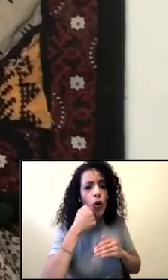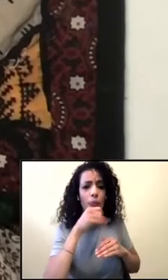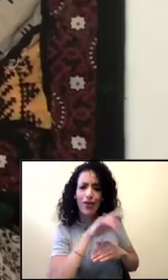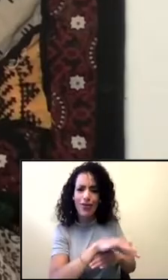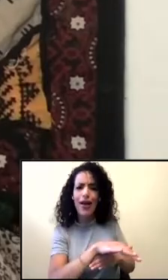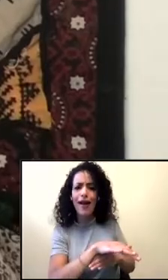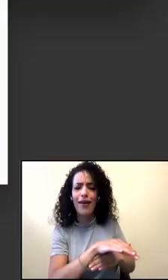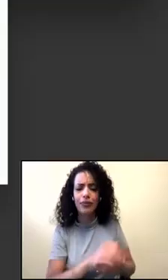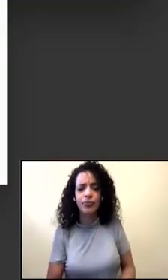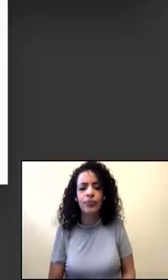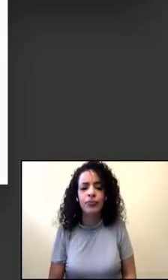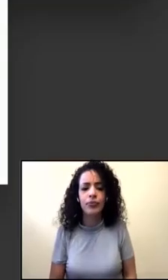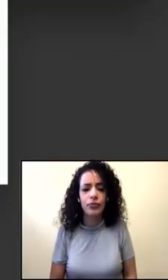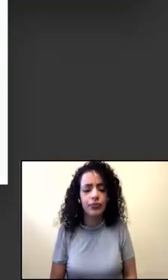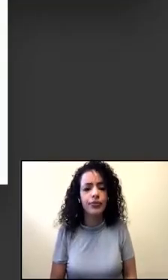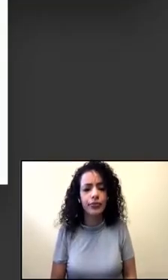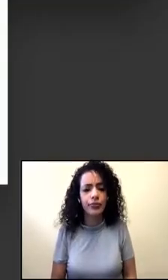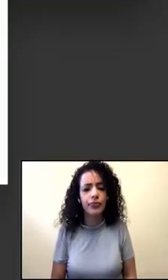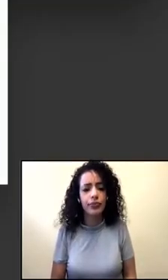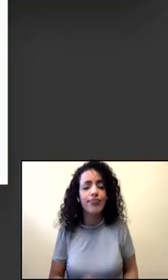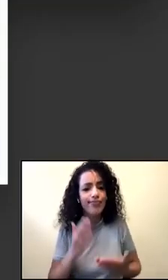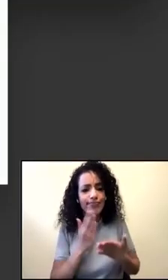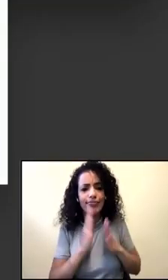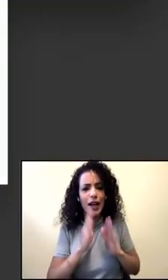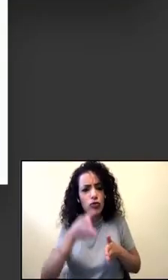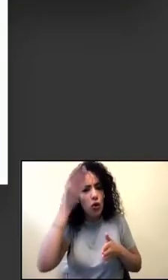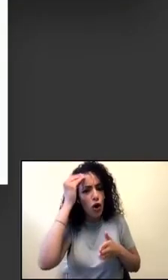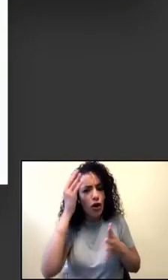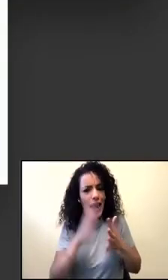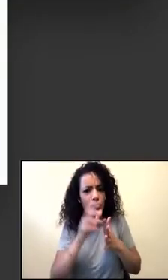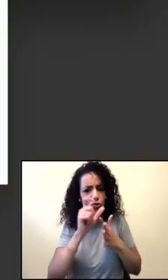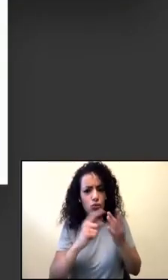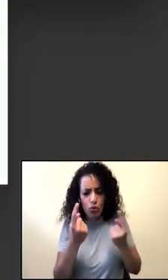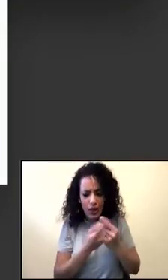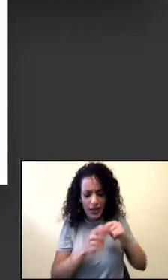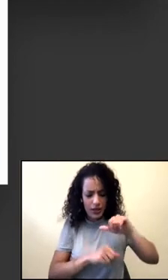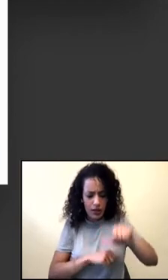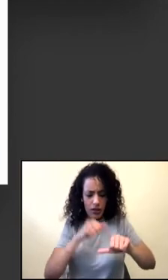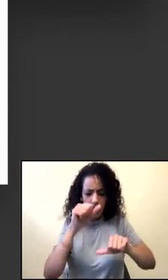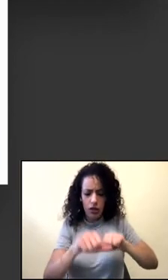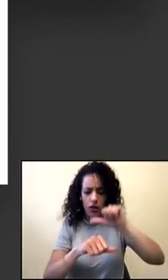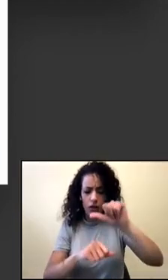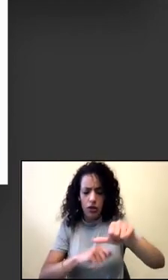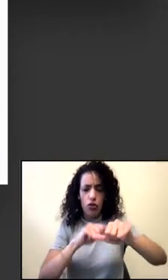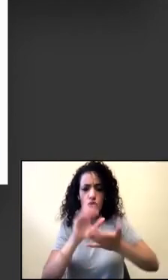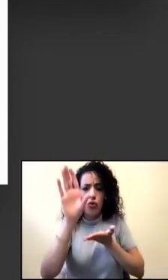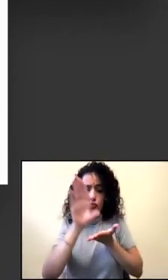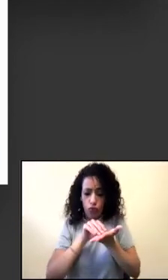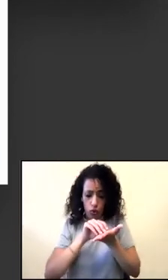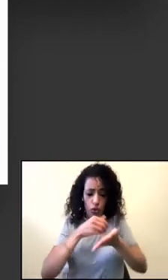you know, in stages. So yeah, write your stories, document them, but that's not archiving. Make sure